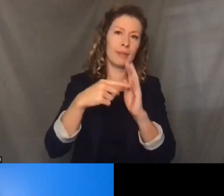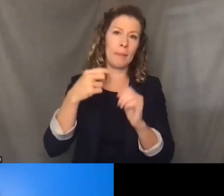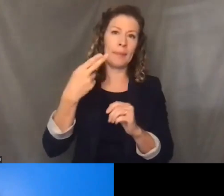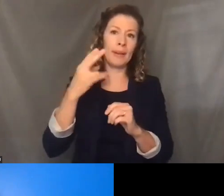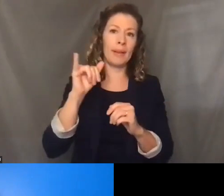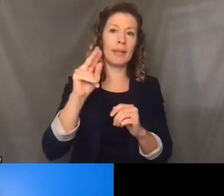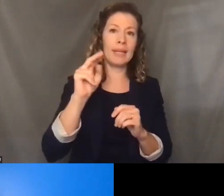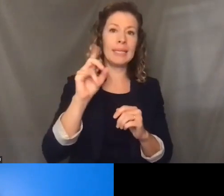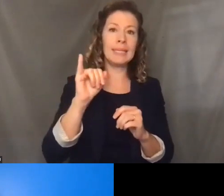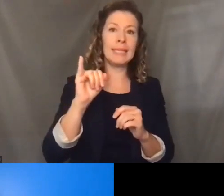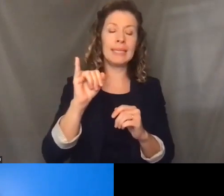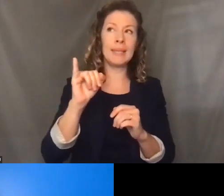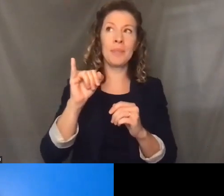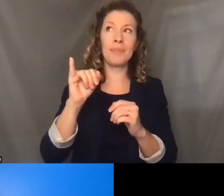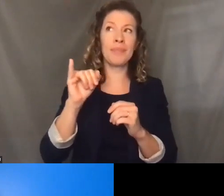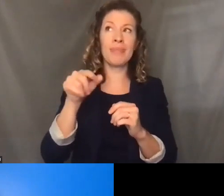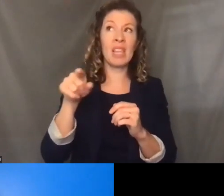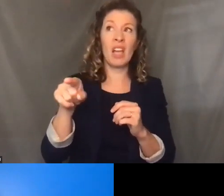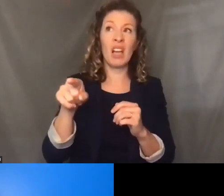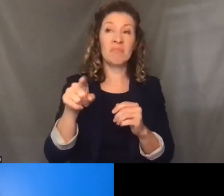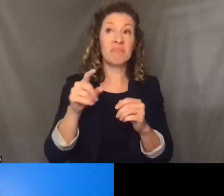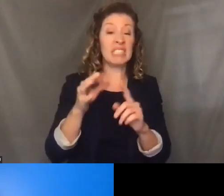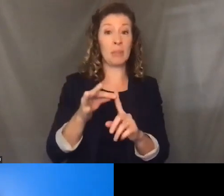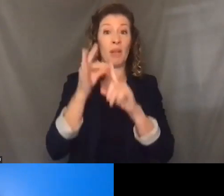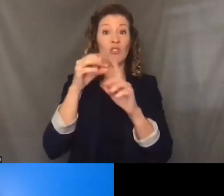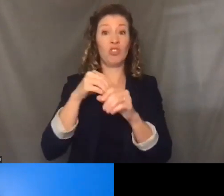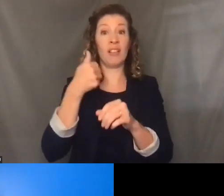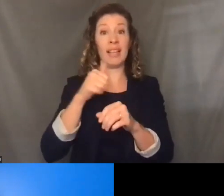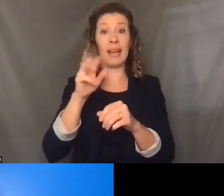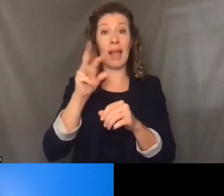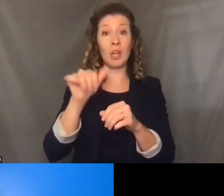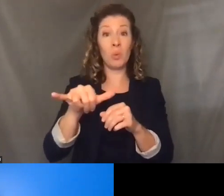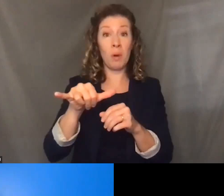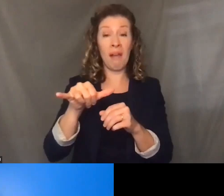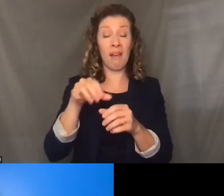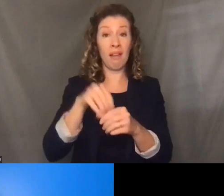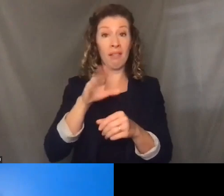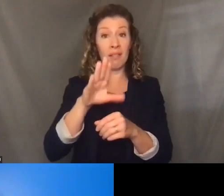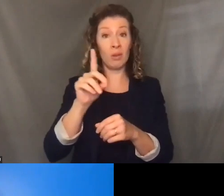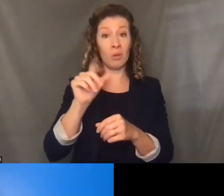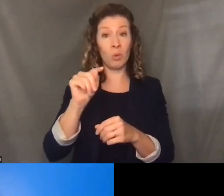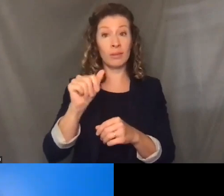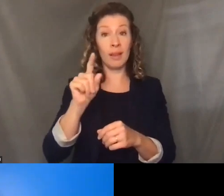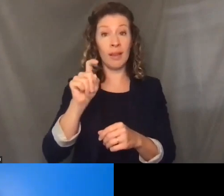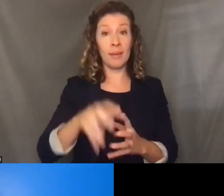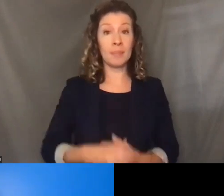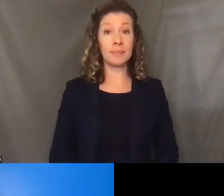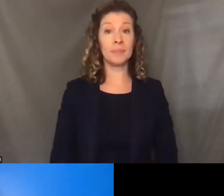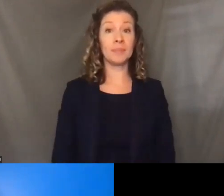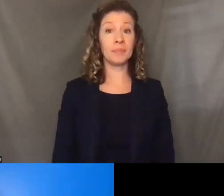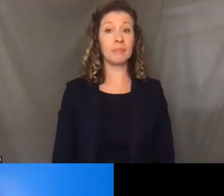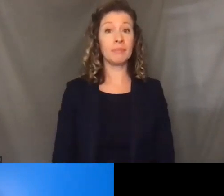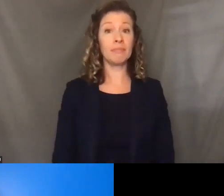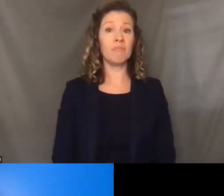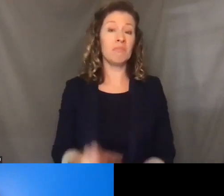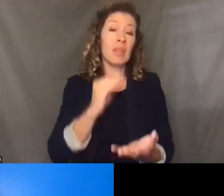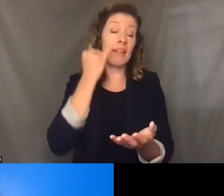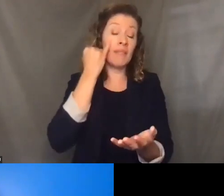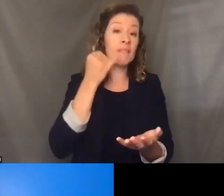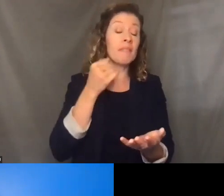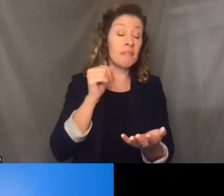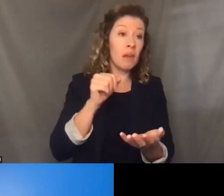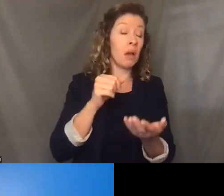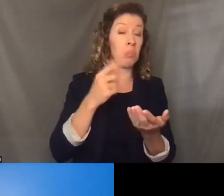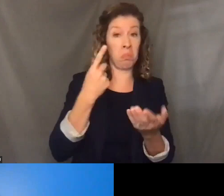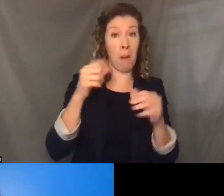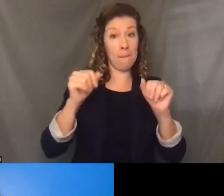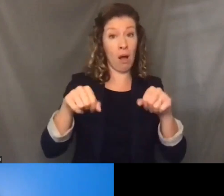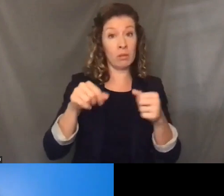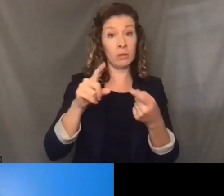in any way special in your data and whether it is possible to include languages